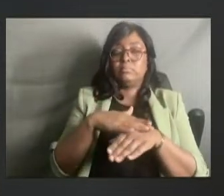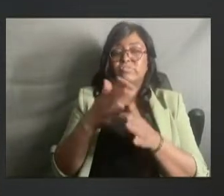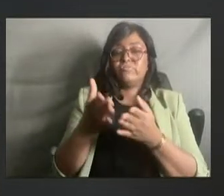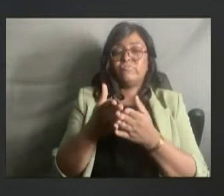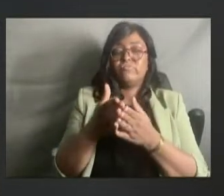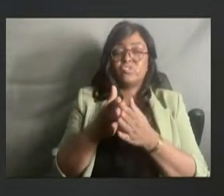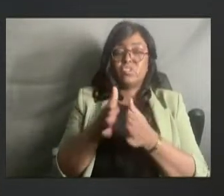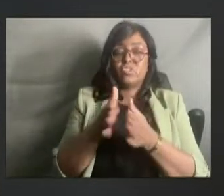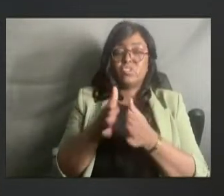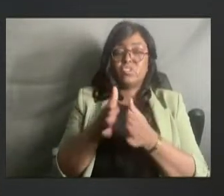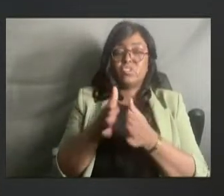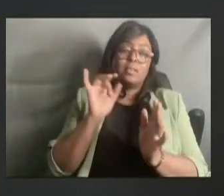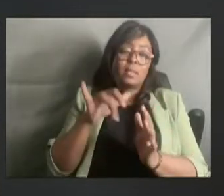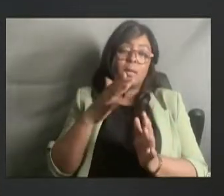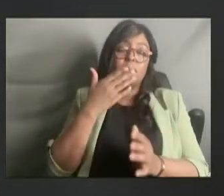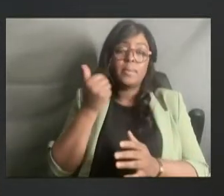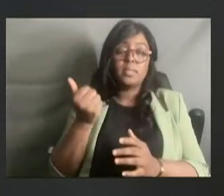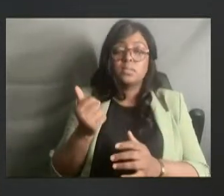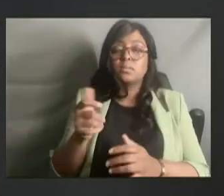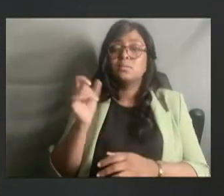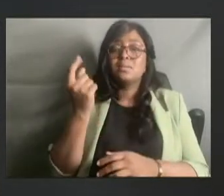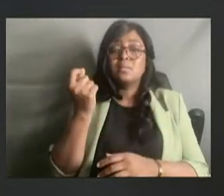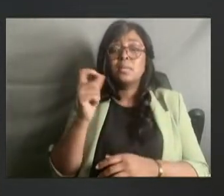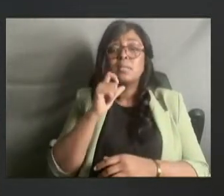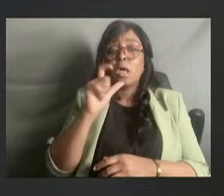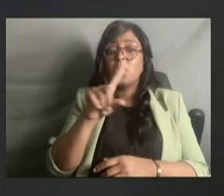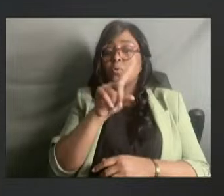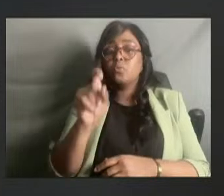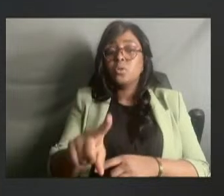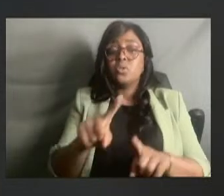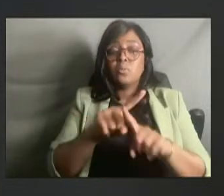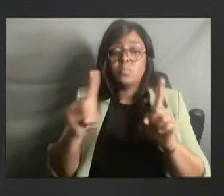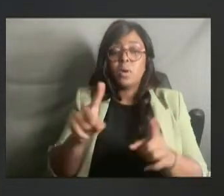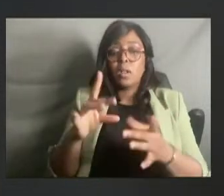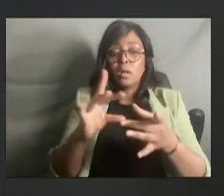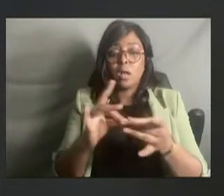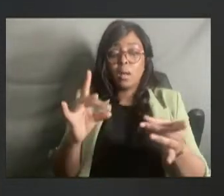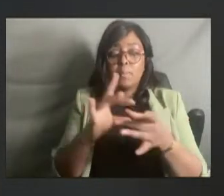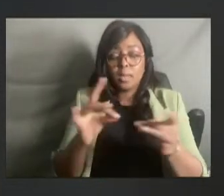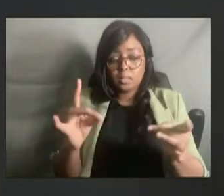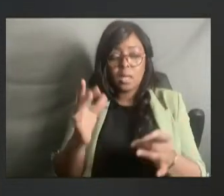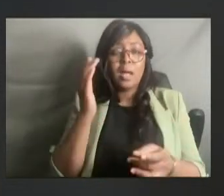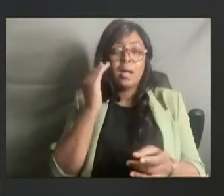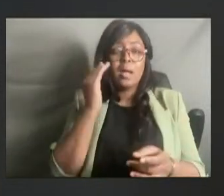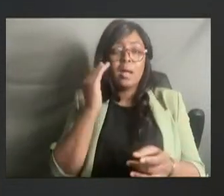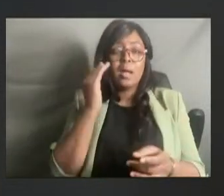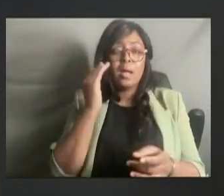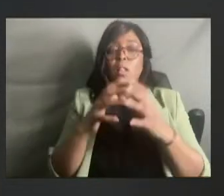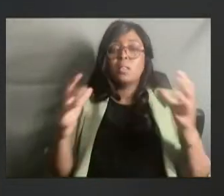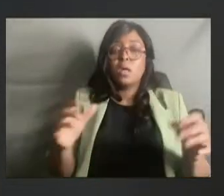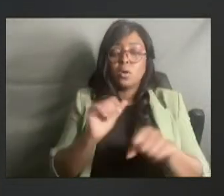if you could keep your comments generic, that would probably be